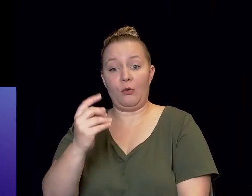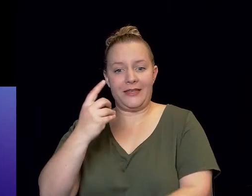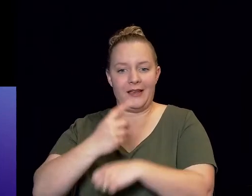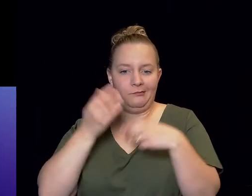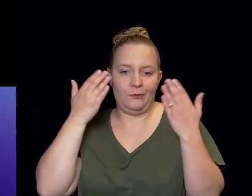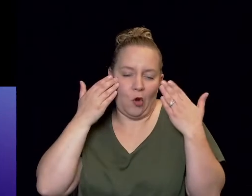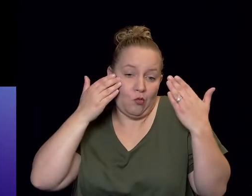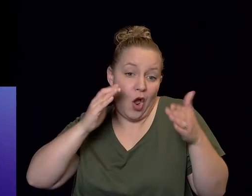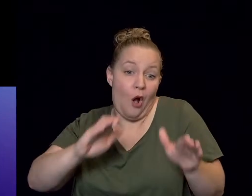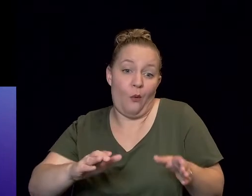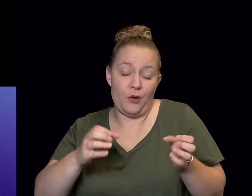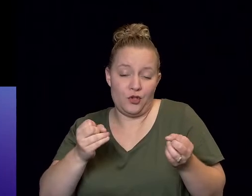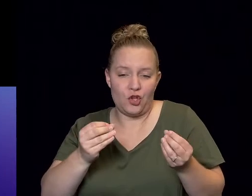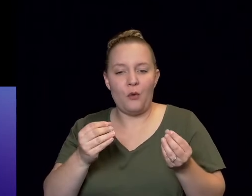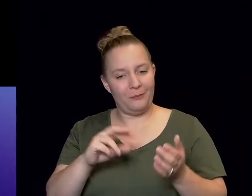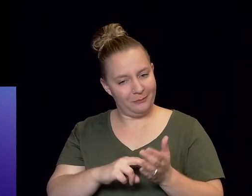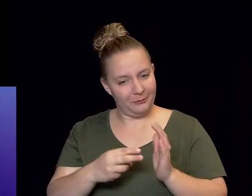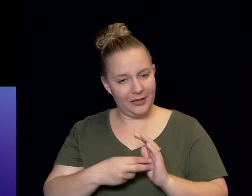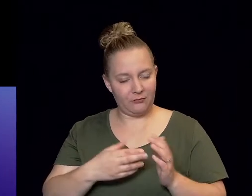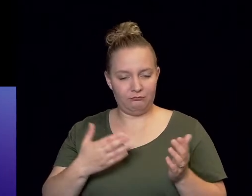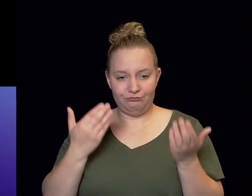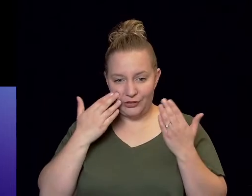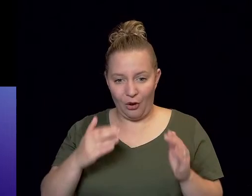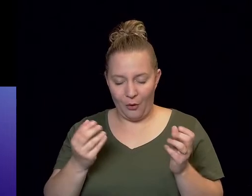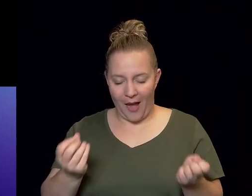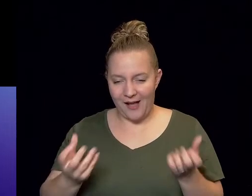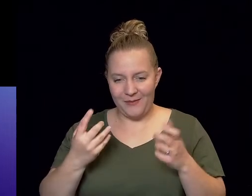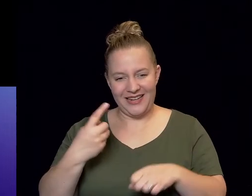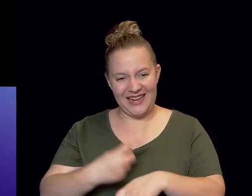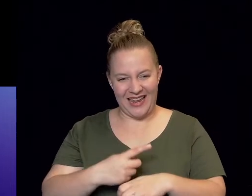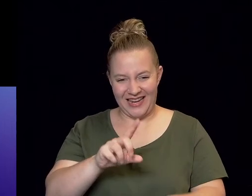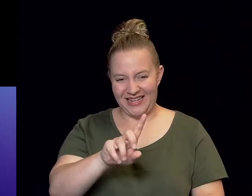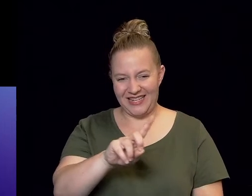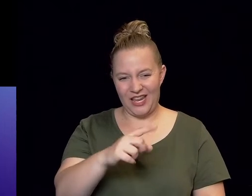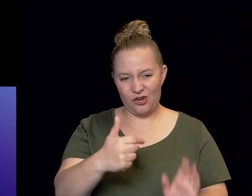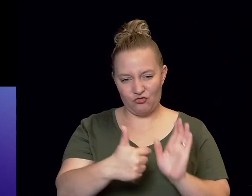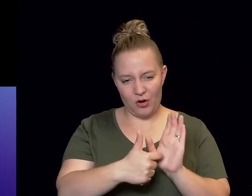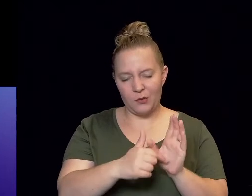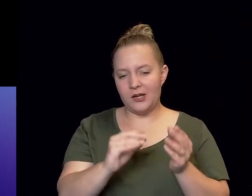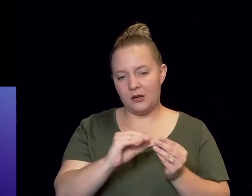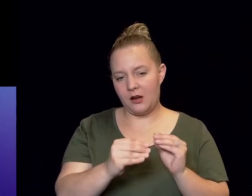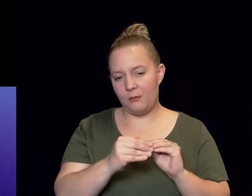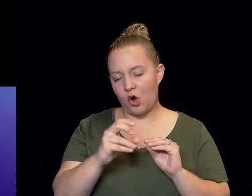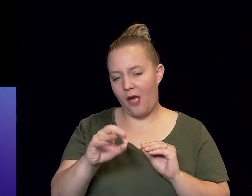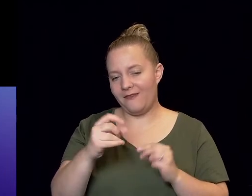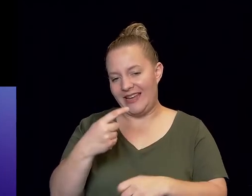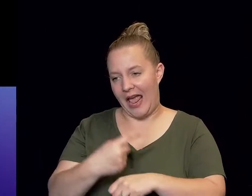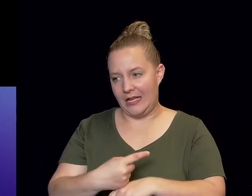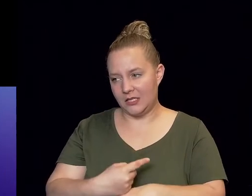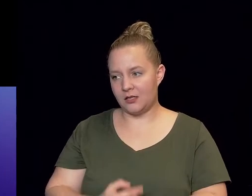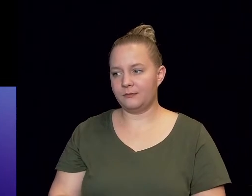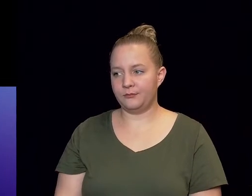So, there for that is our unknown. So, d is going to be represented by the number of days.